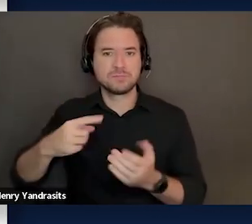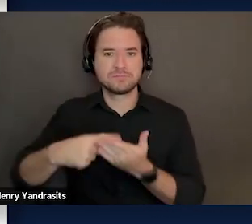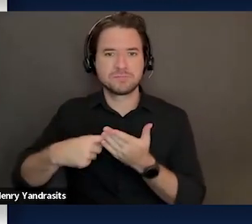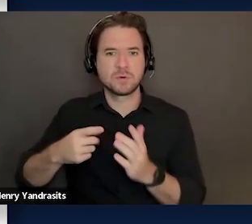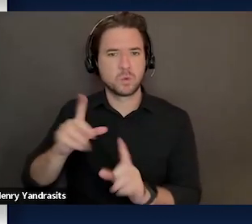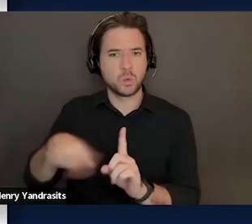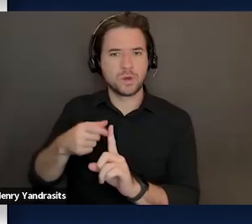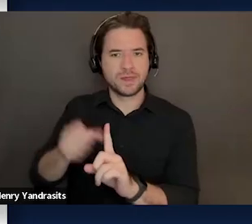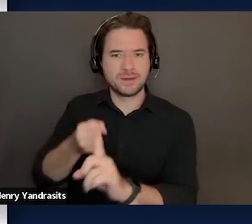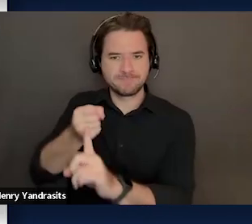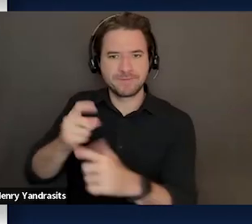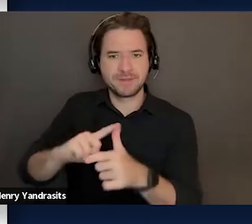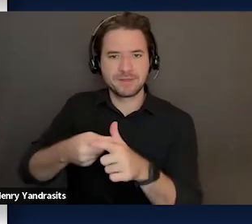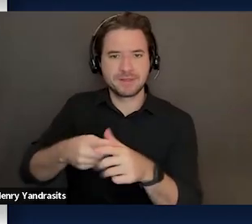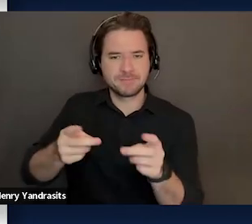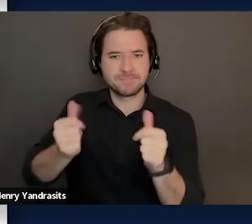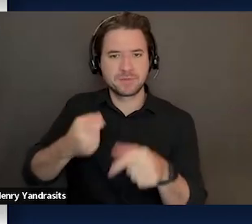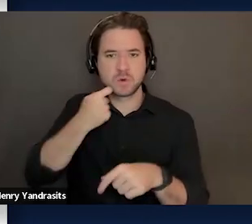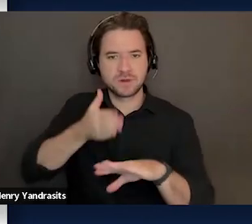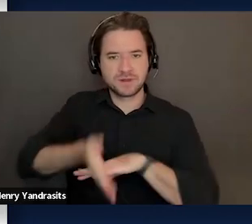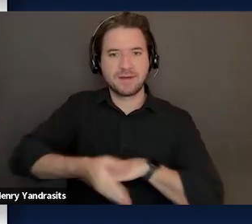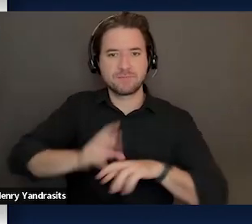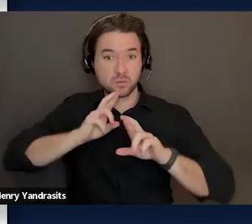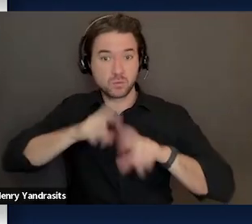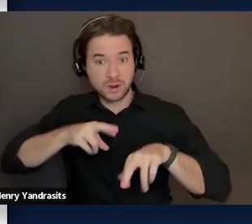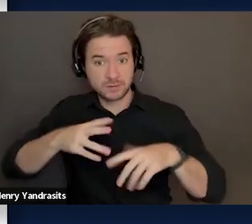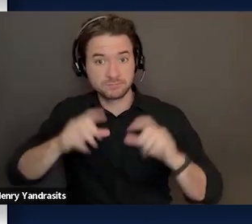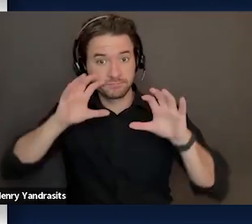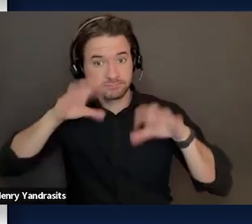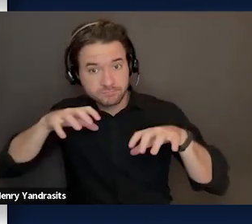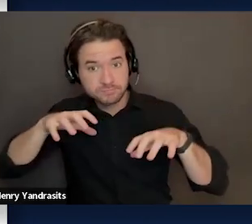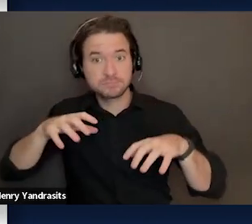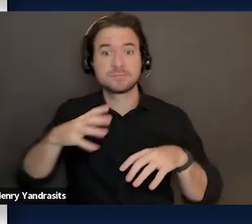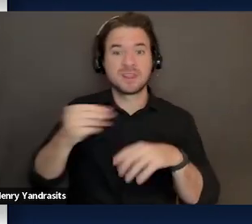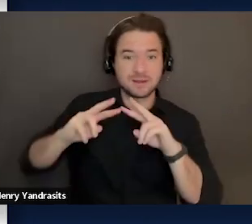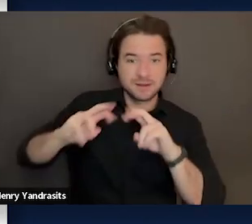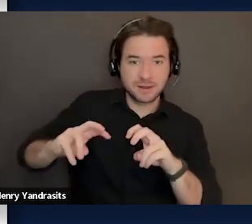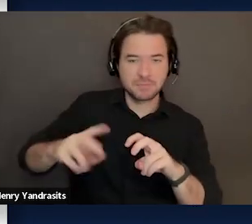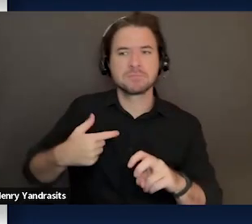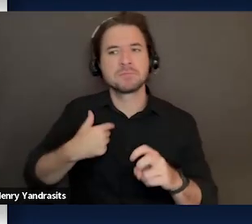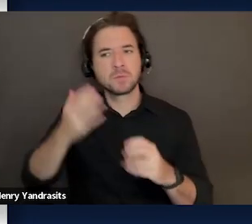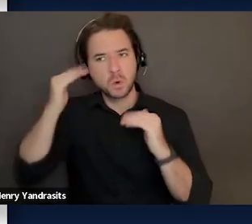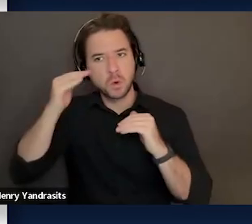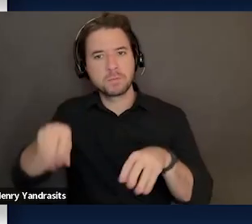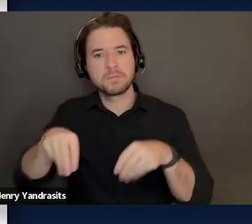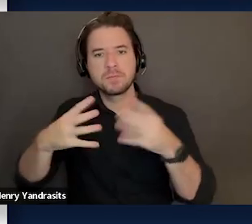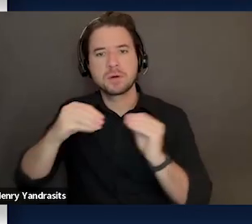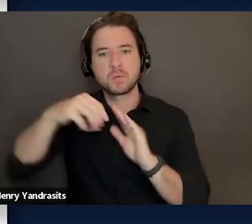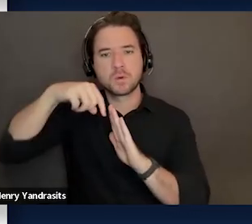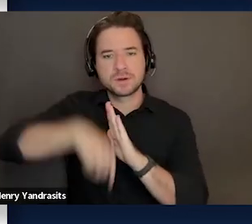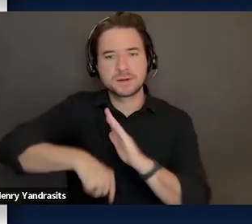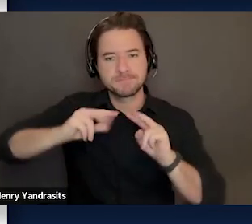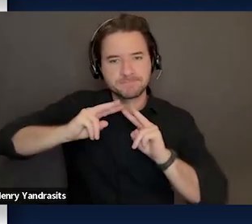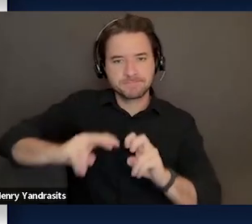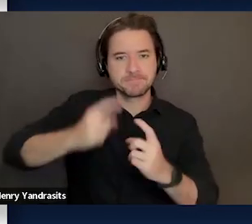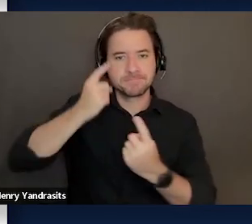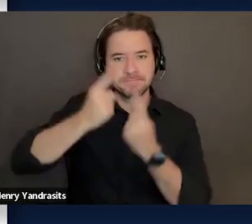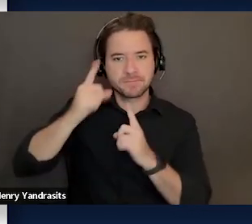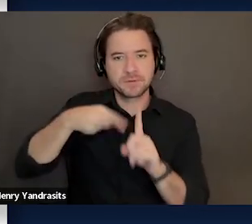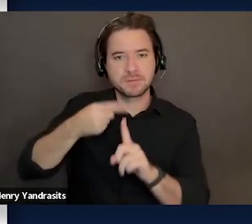And I draw on some of the sort of immediate reaction and advocacy and analysis around it, but then I hope to contribute a deeper analysis to think about that moment.